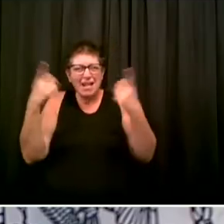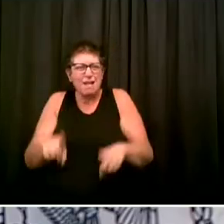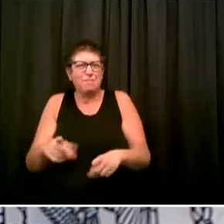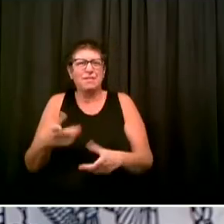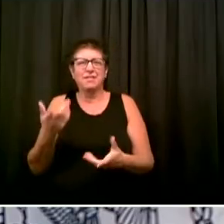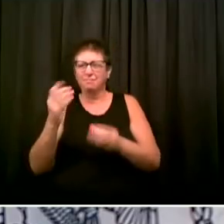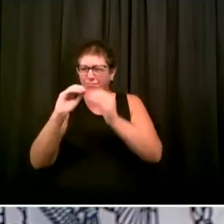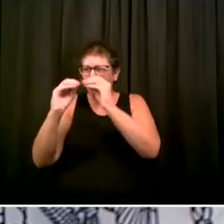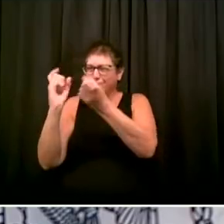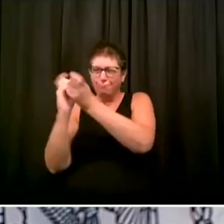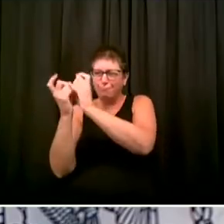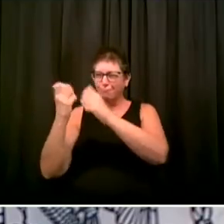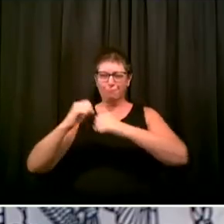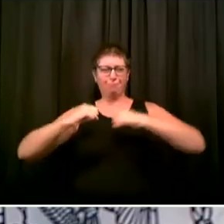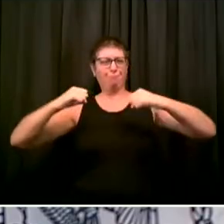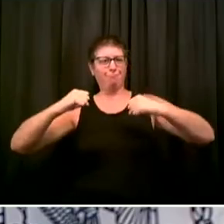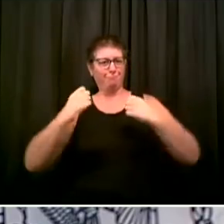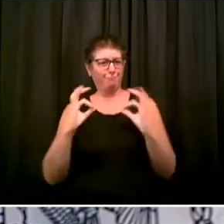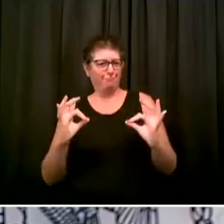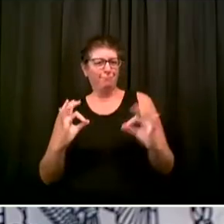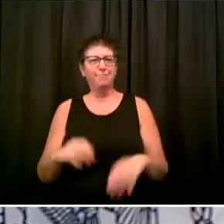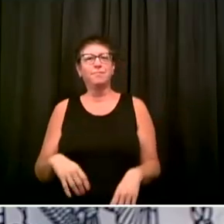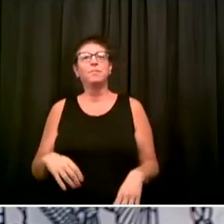WHAT WE DO.